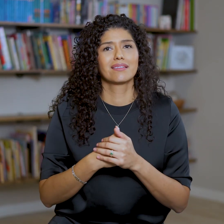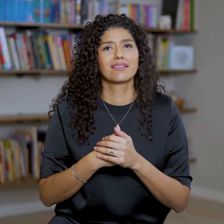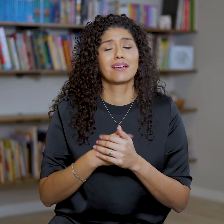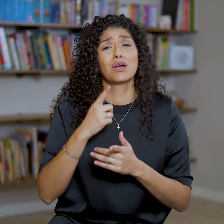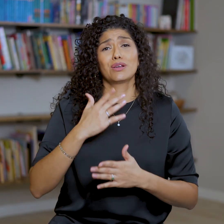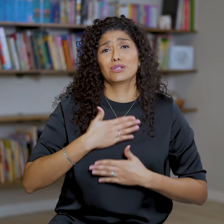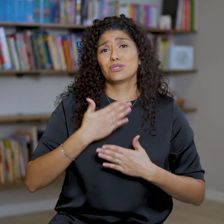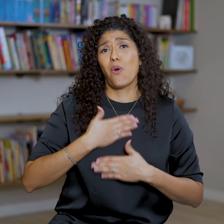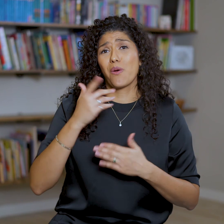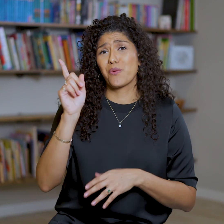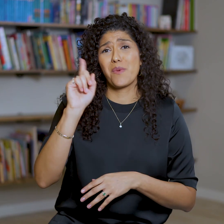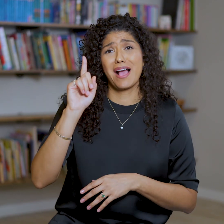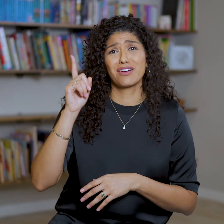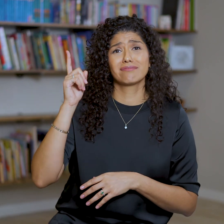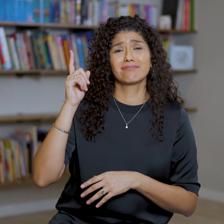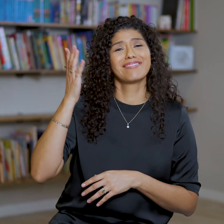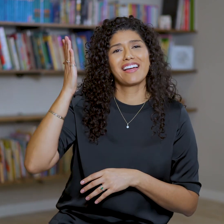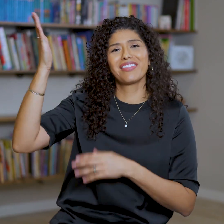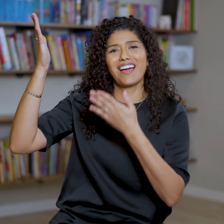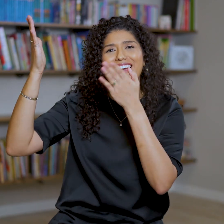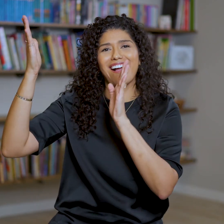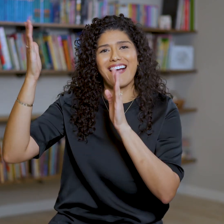He is where the joy is!